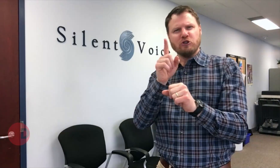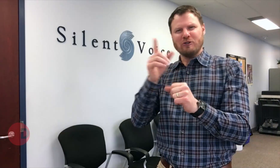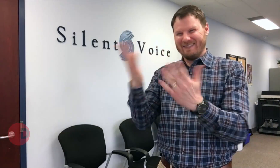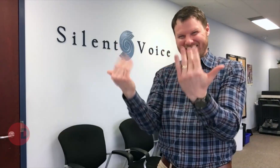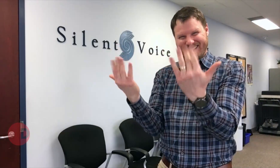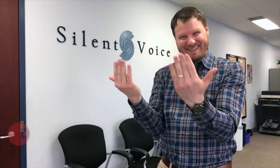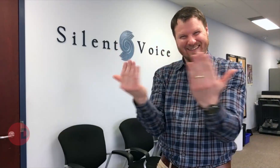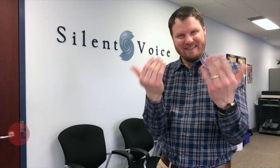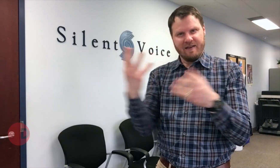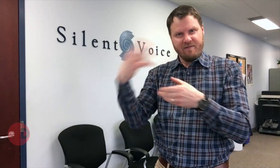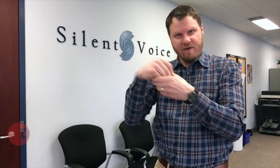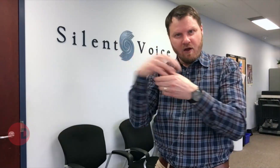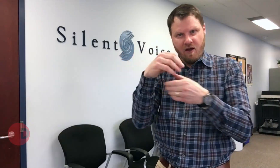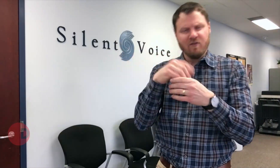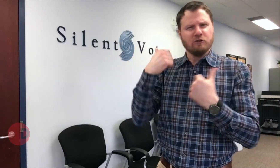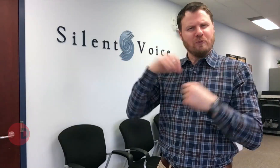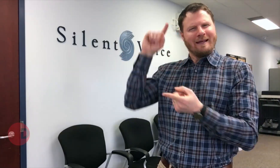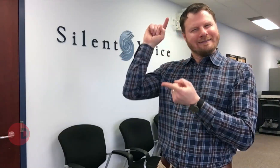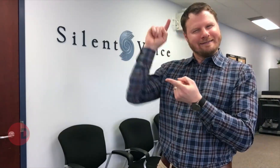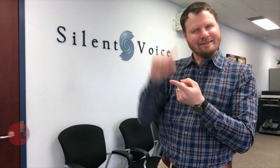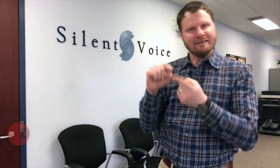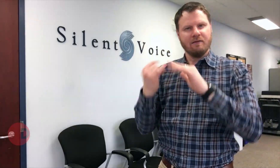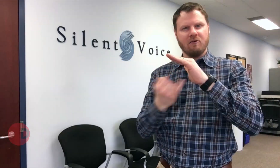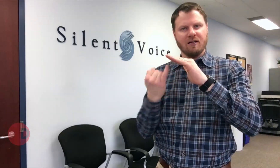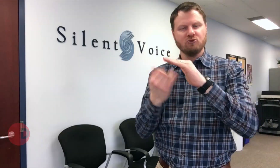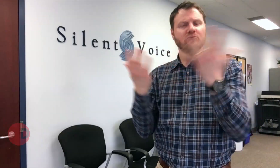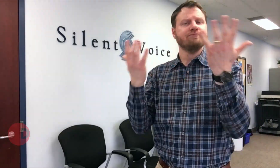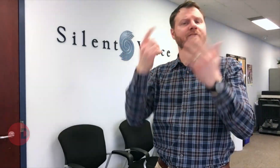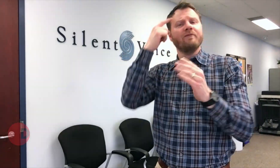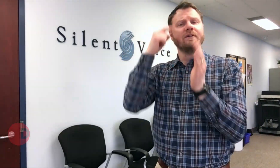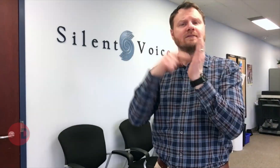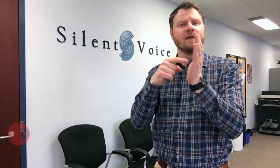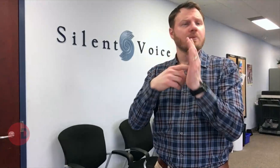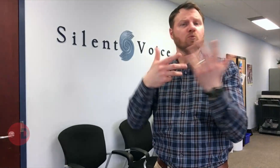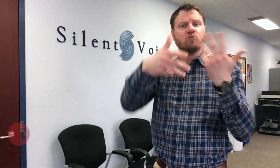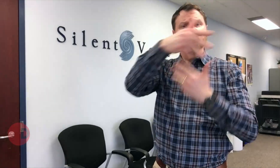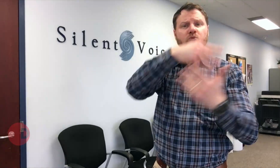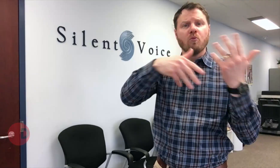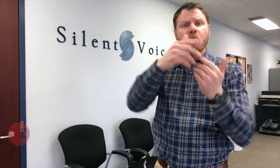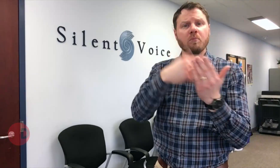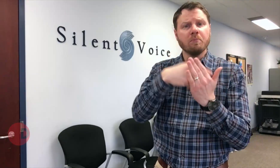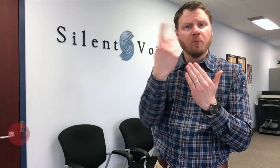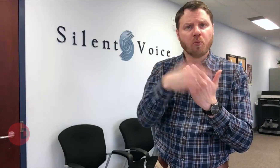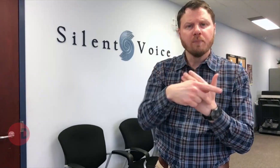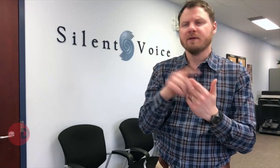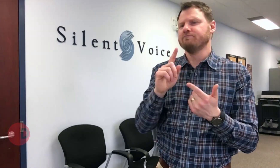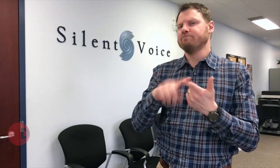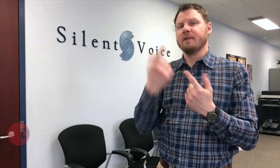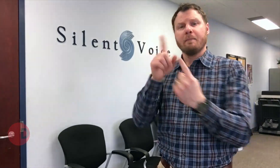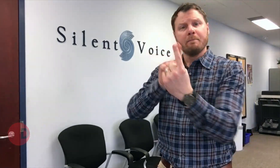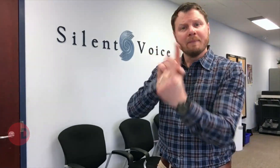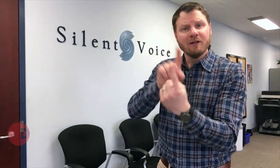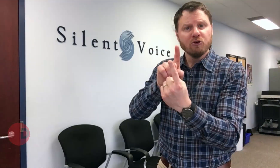Our program endeavors to ensure that they remain involved to reduce isolation.